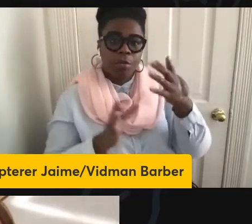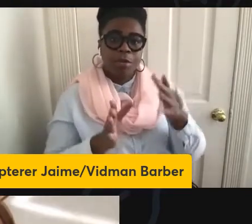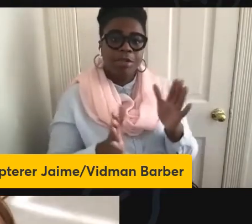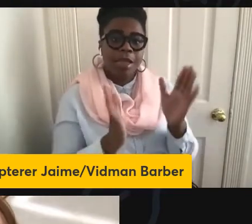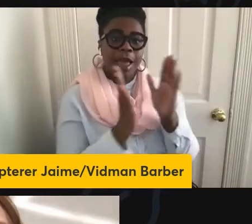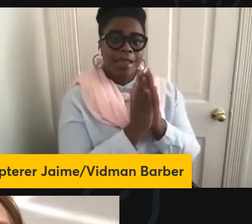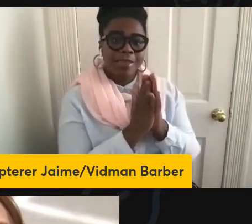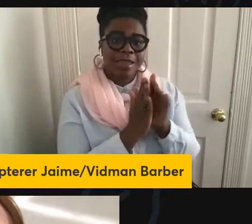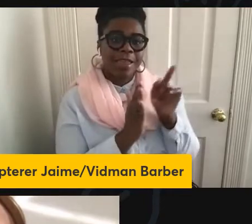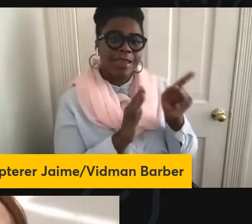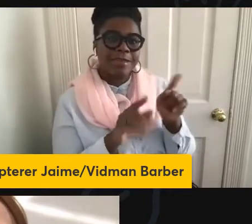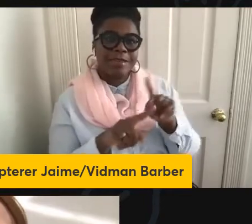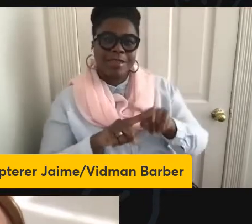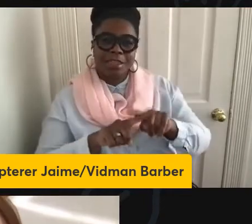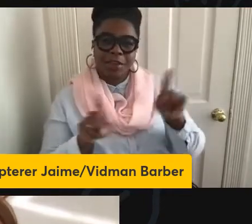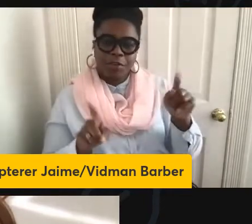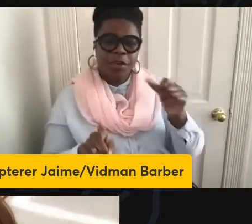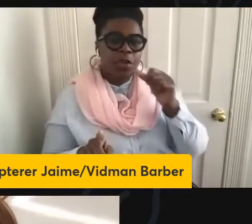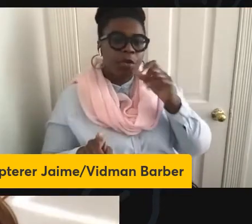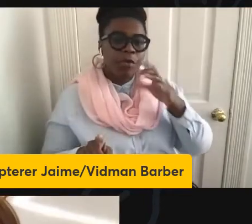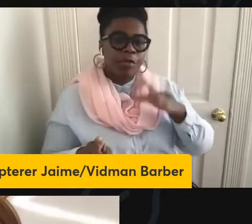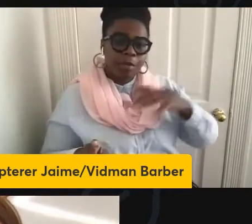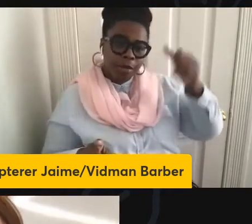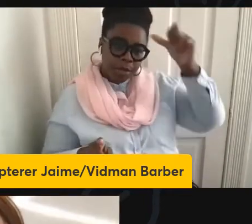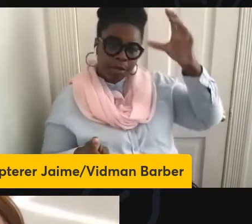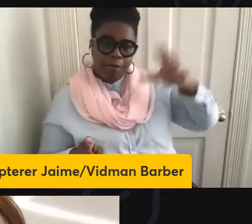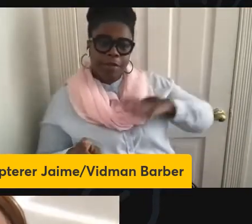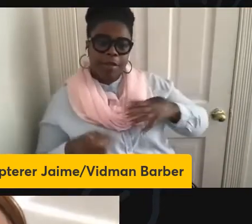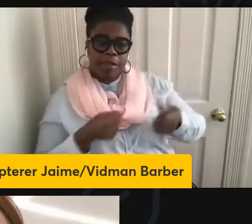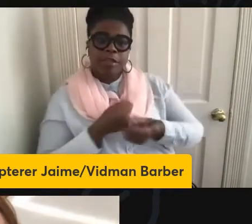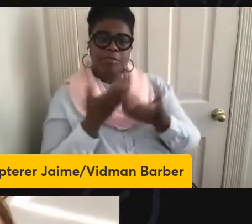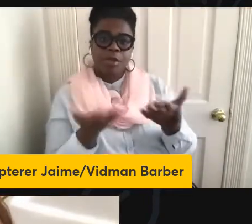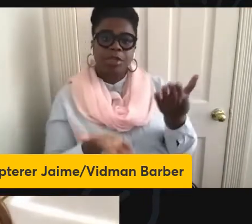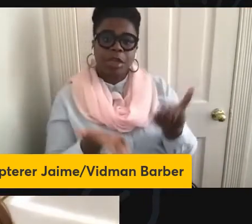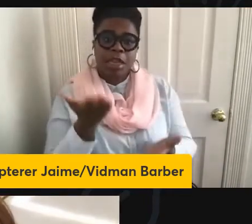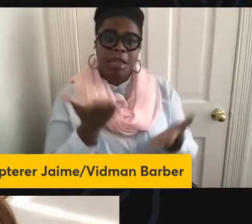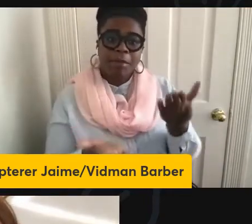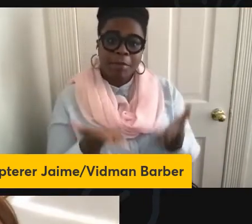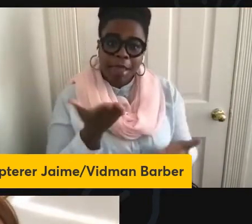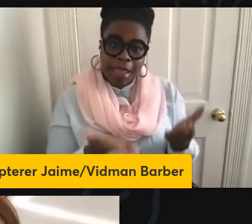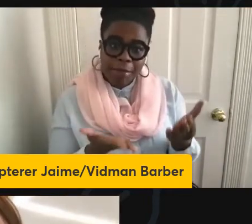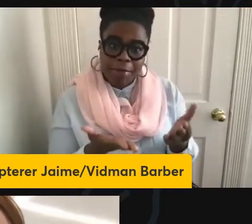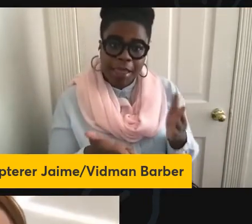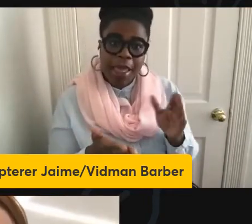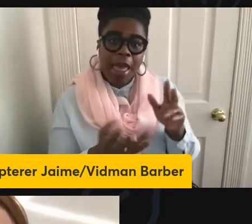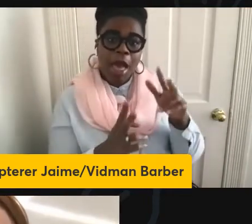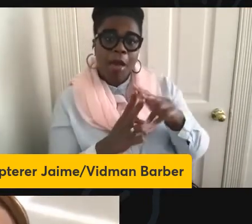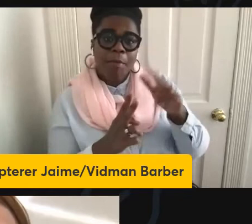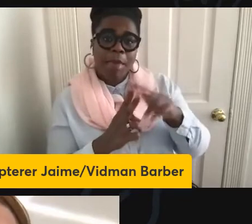difference in the male versus female expression may be due to a paring back of the receptor later in development? Do you think